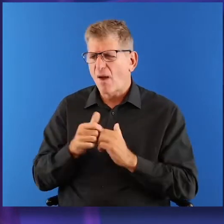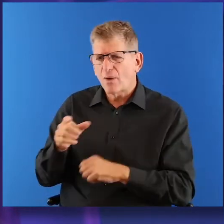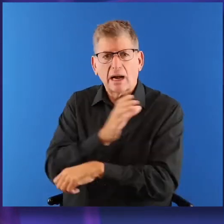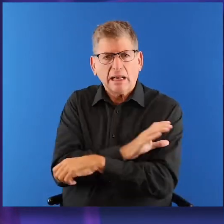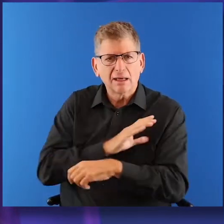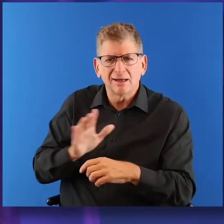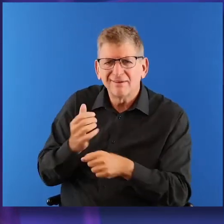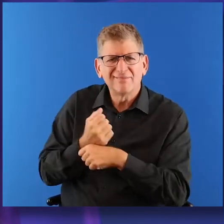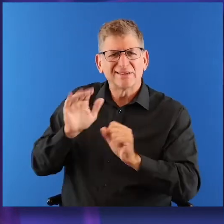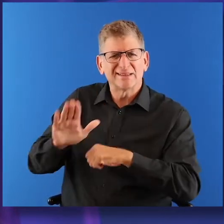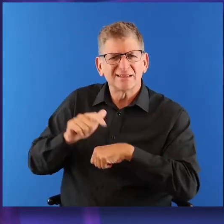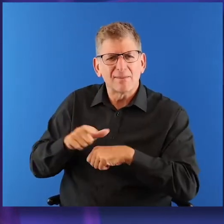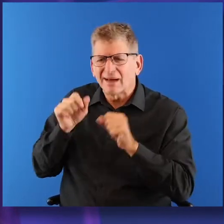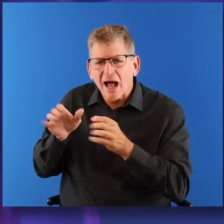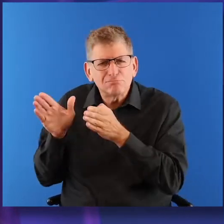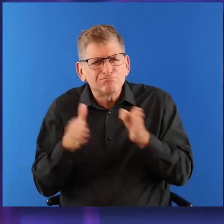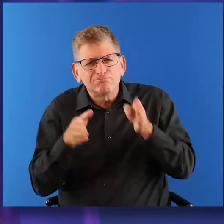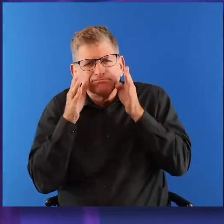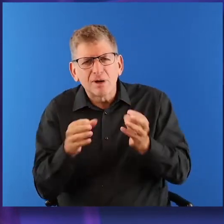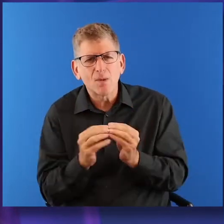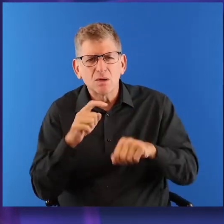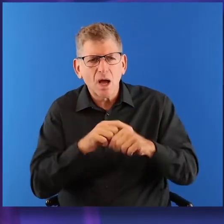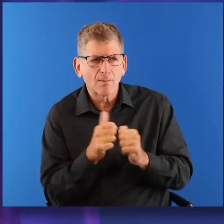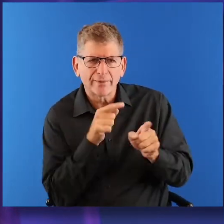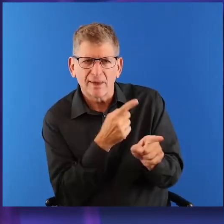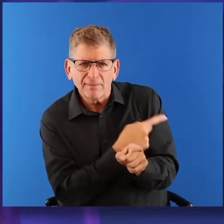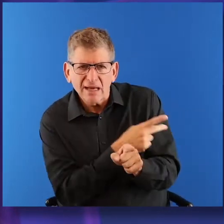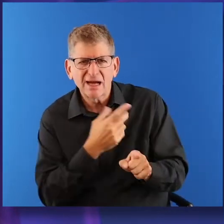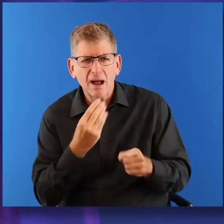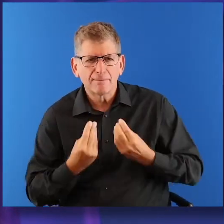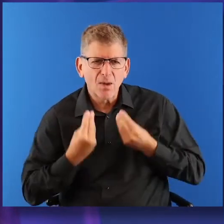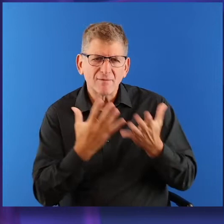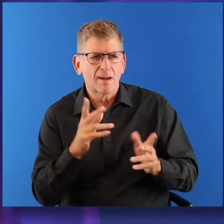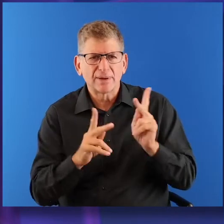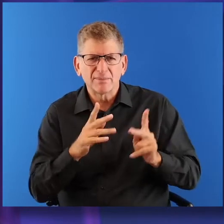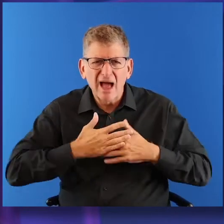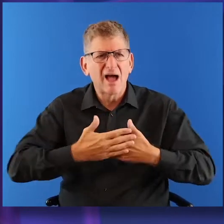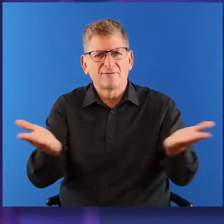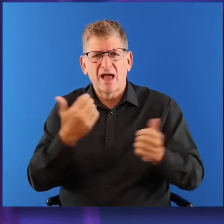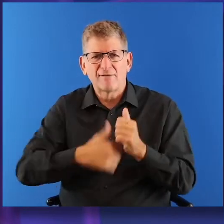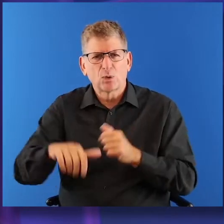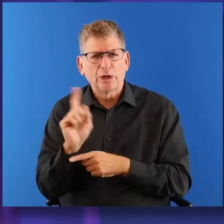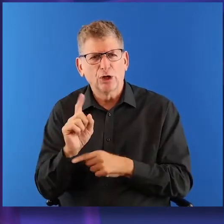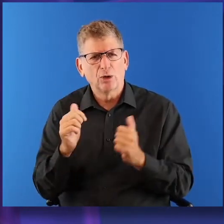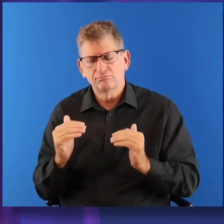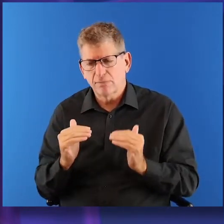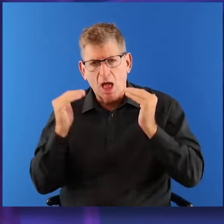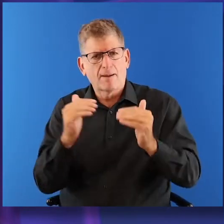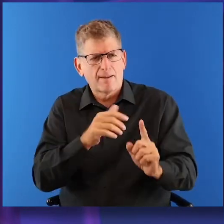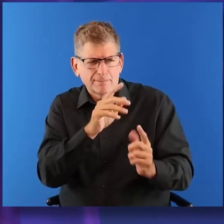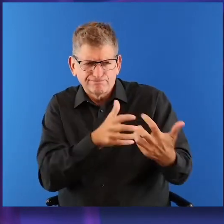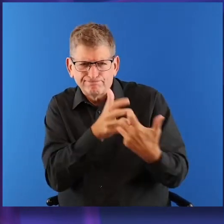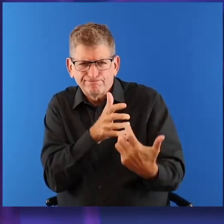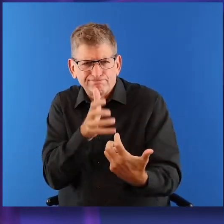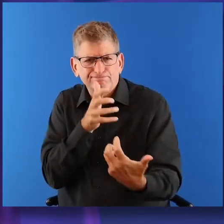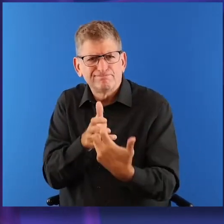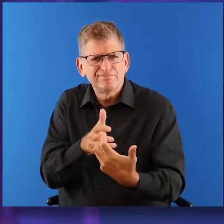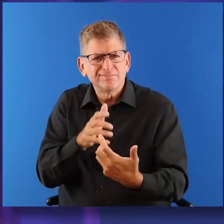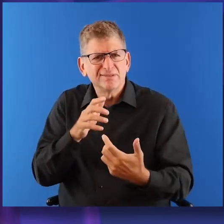targeted diagnostics and therapies they need? Can all of this data accelerate the pace of progress in medical research?